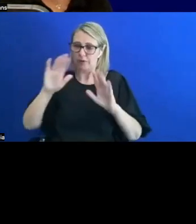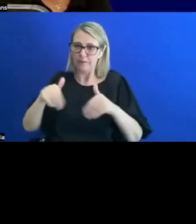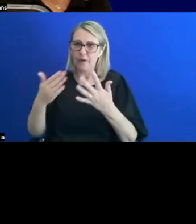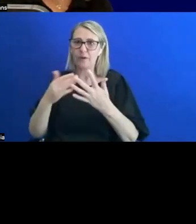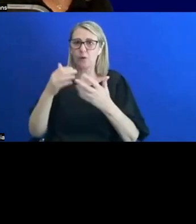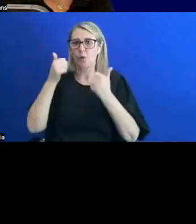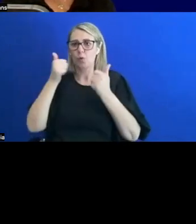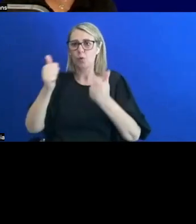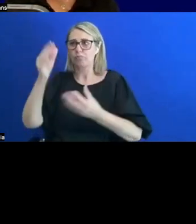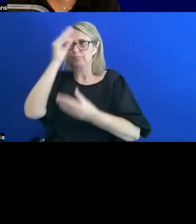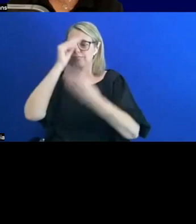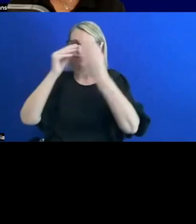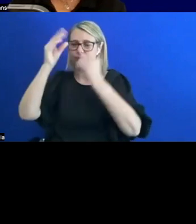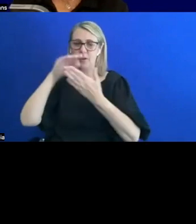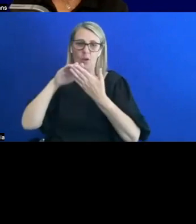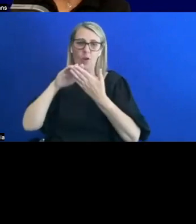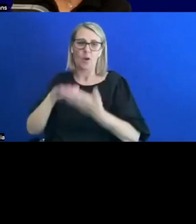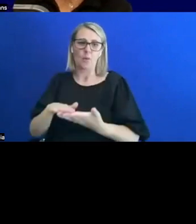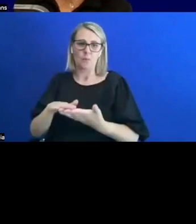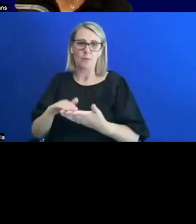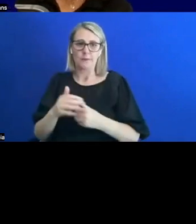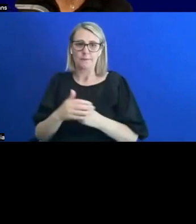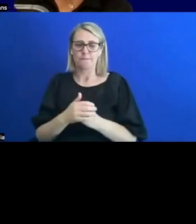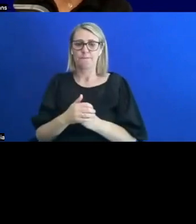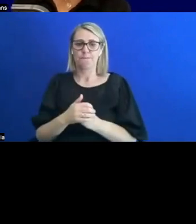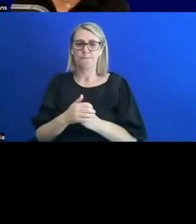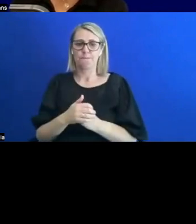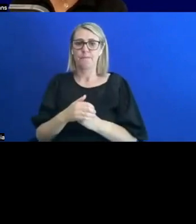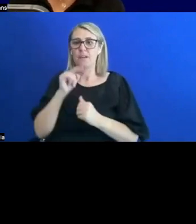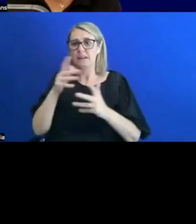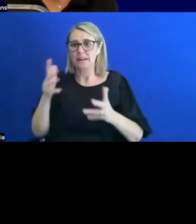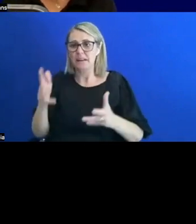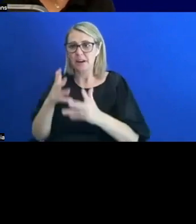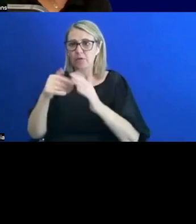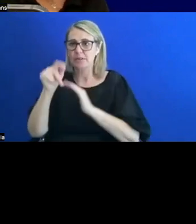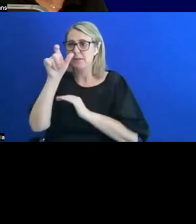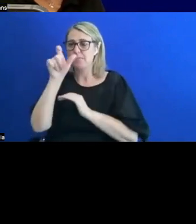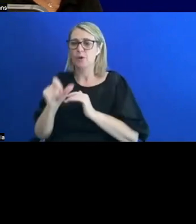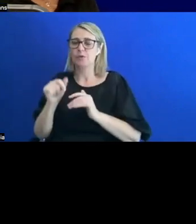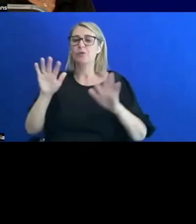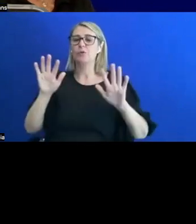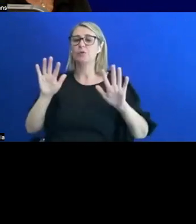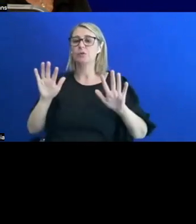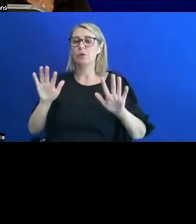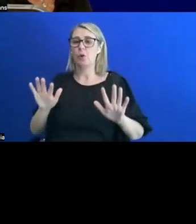is helpful for interoception. It encourages the individual to slow down, pay attention